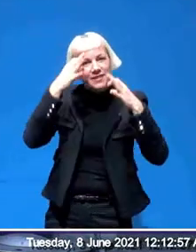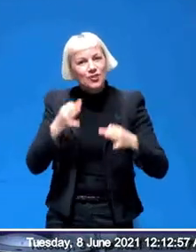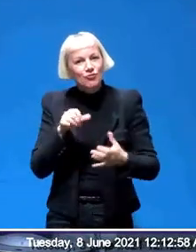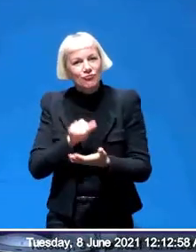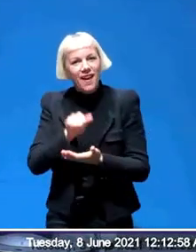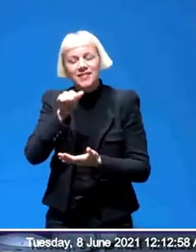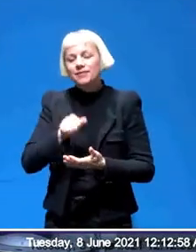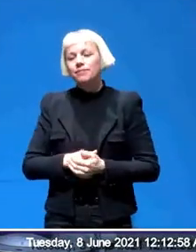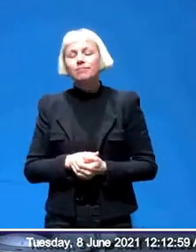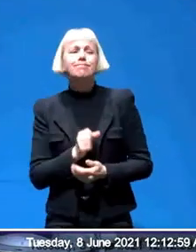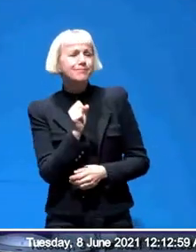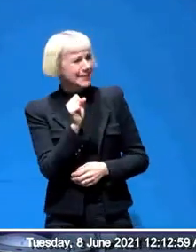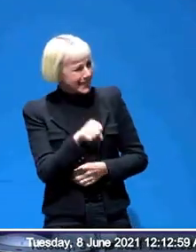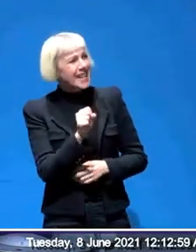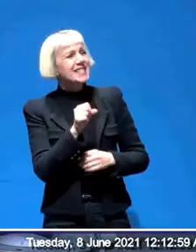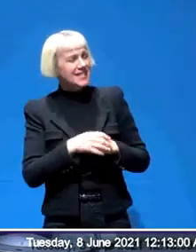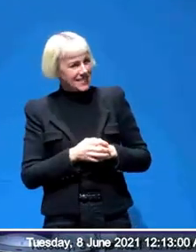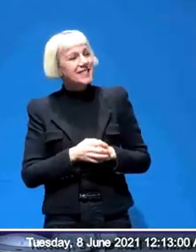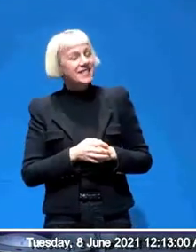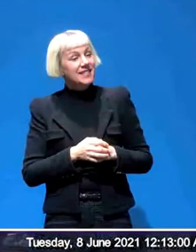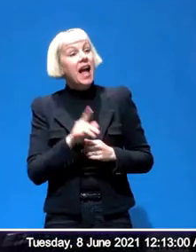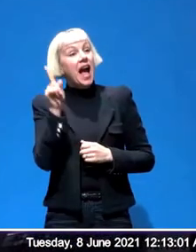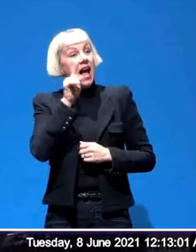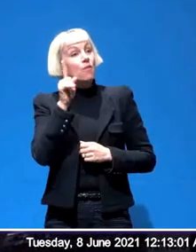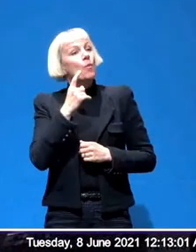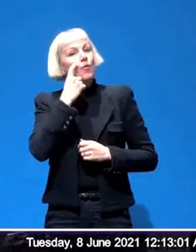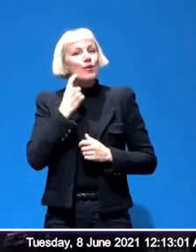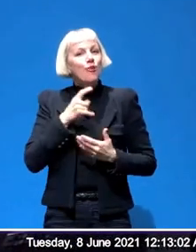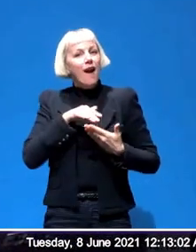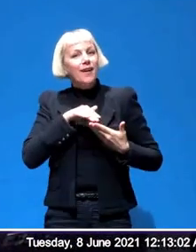And we have made --- we are in the process of making provisions that our